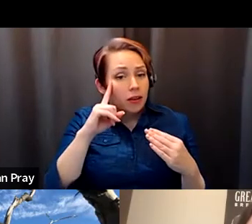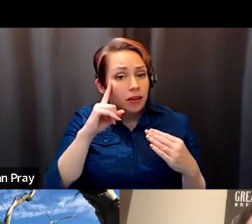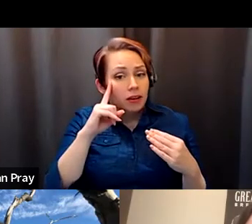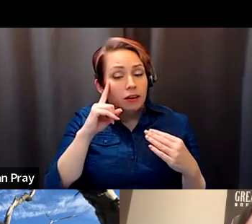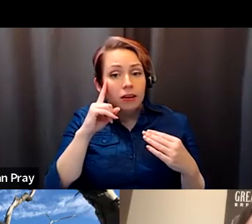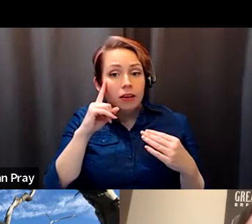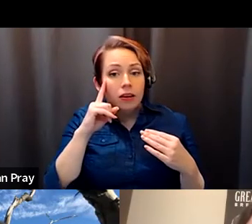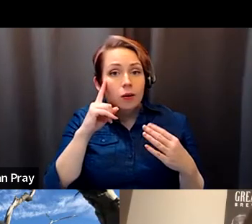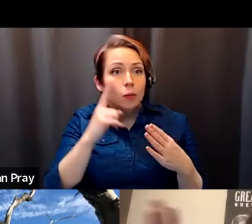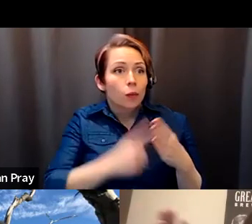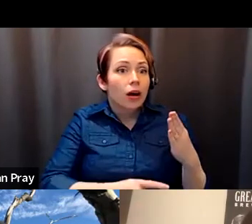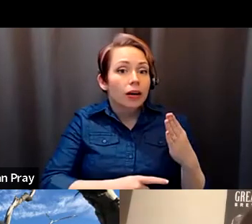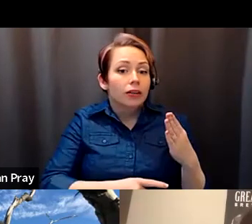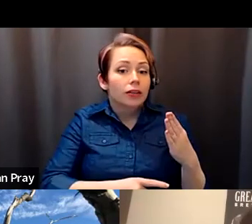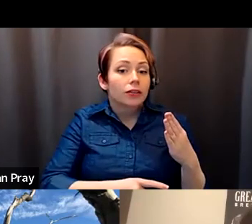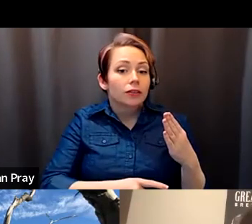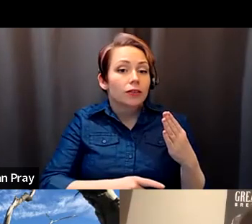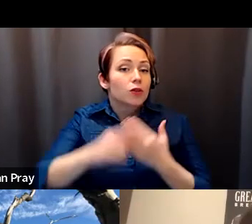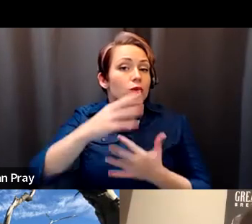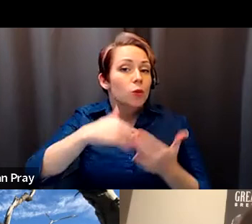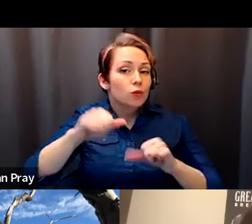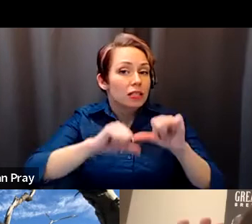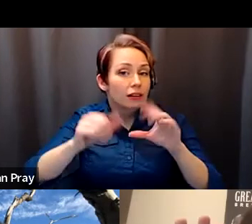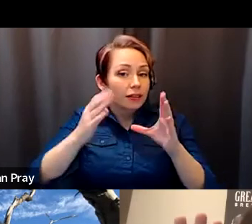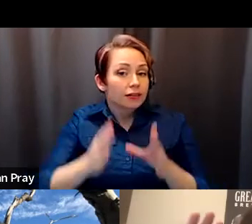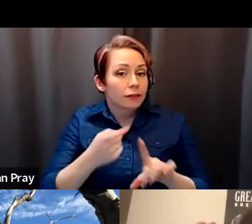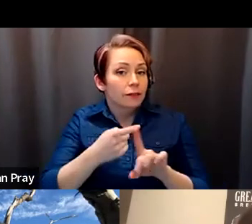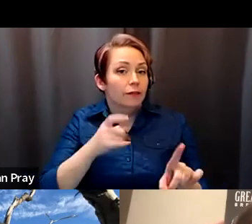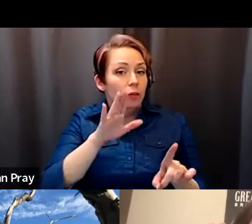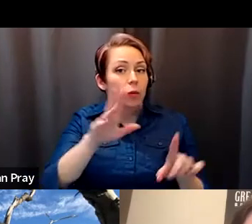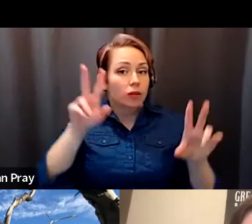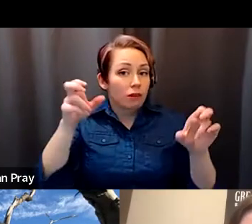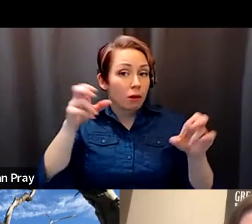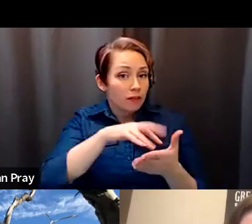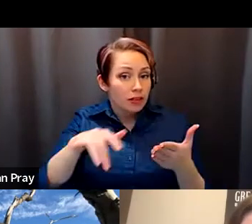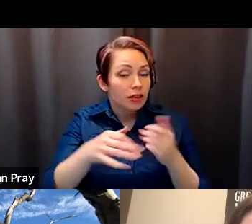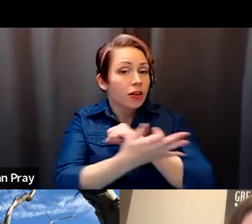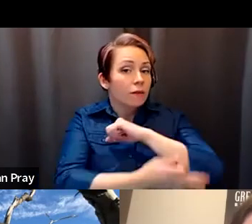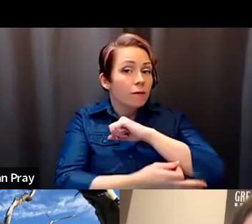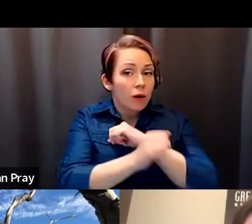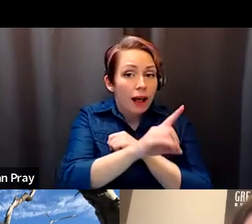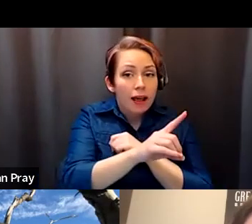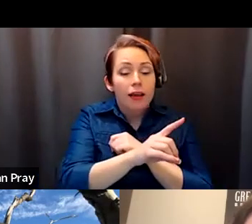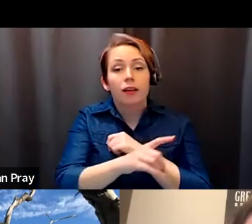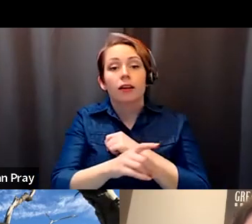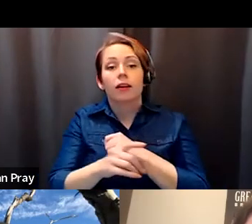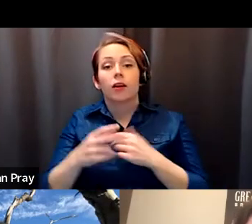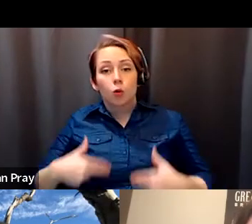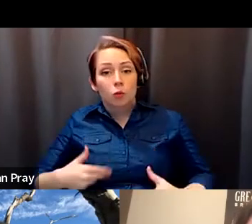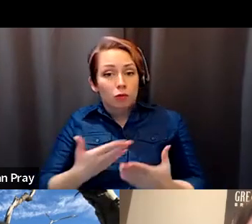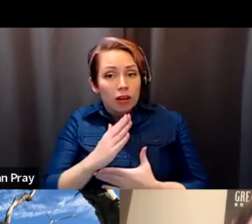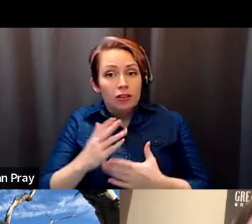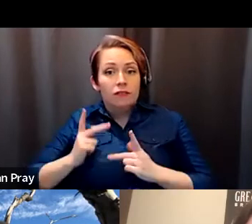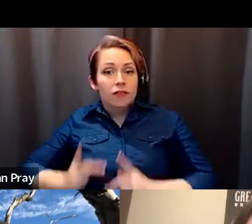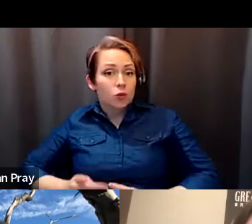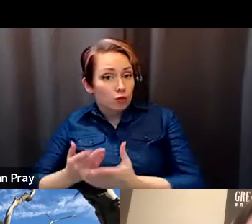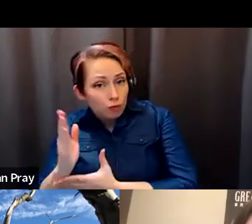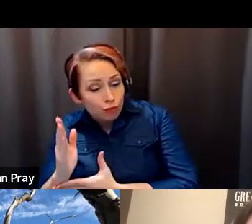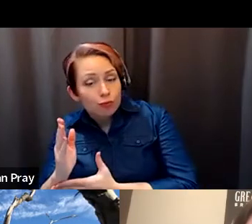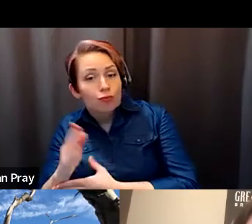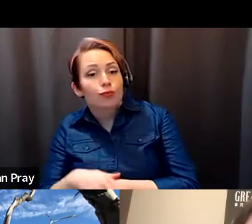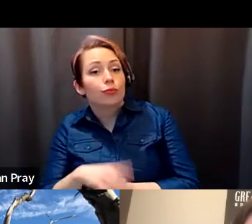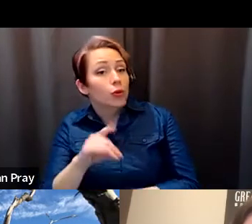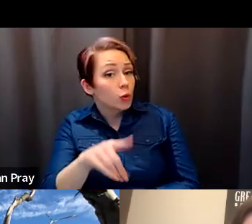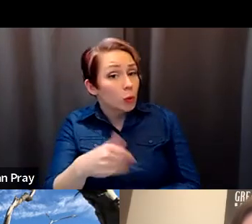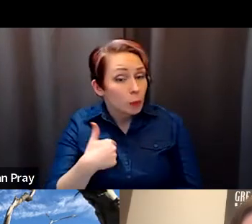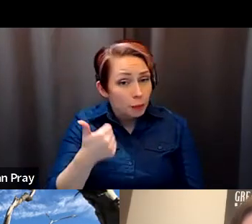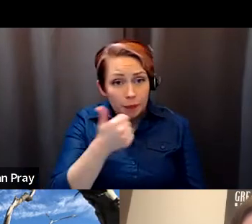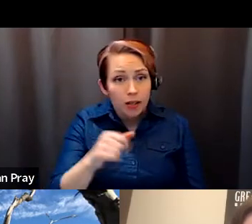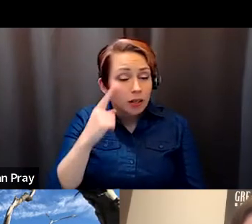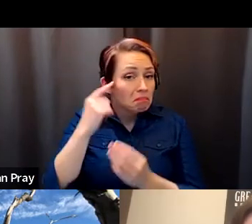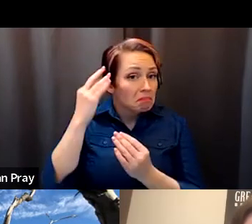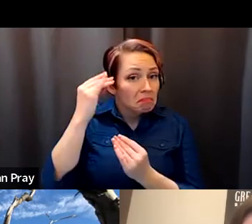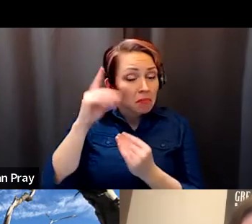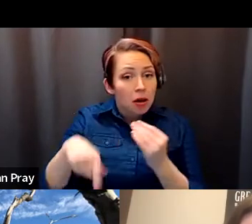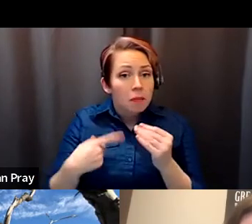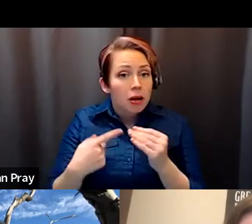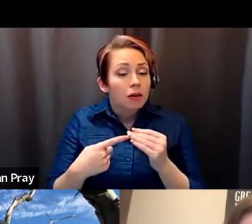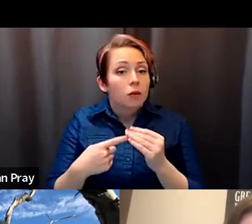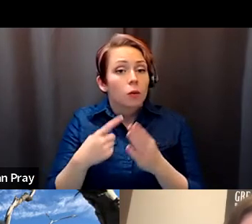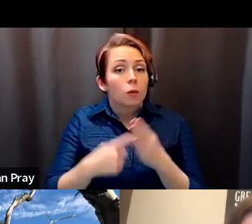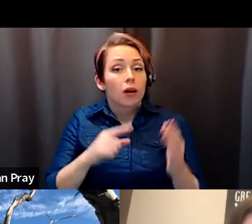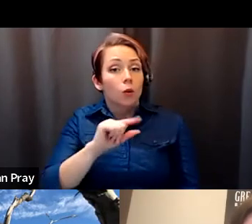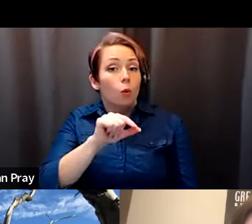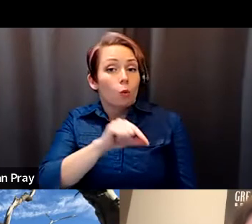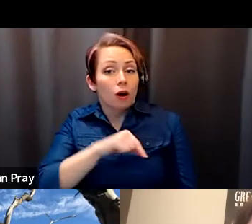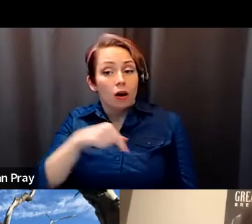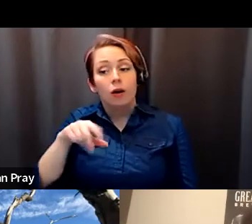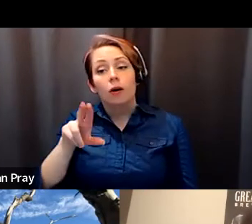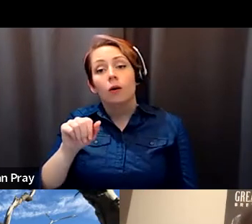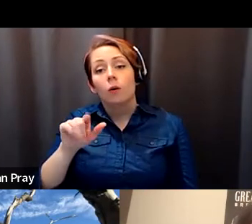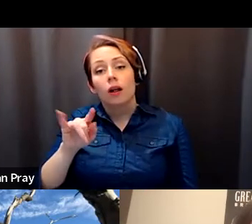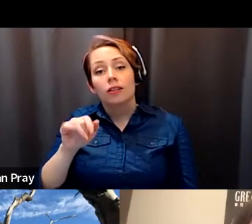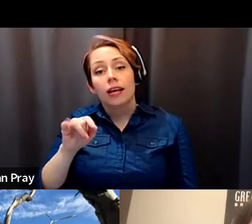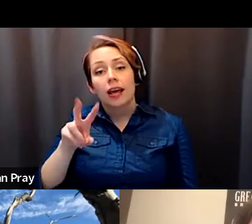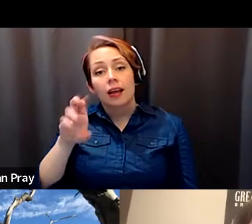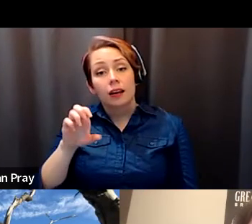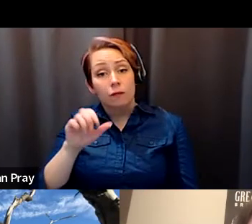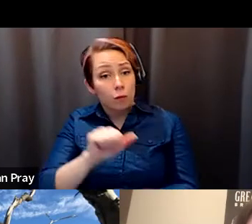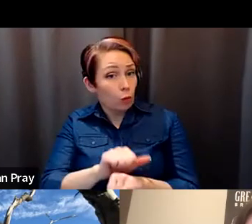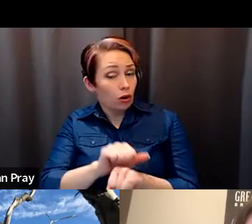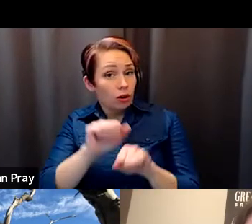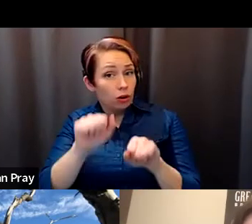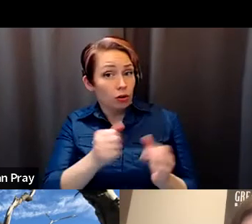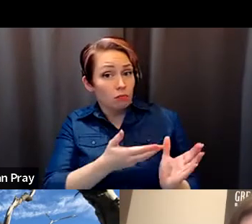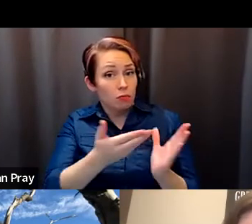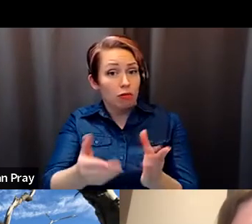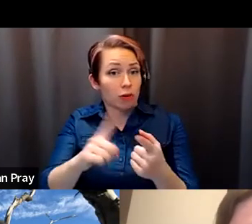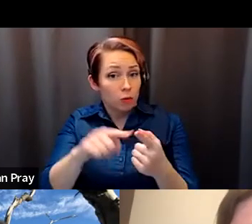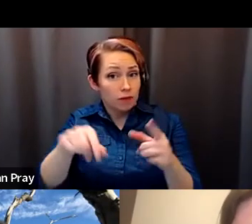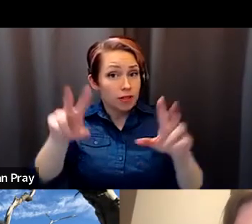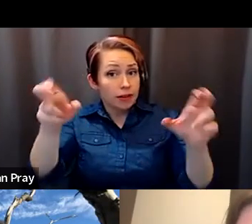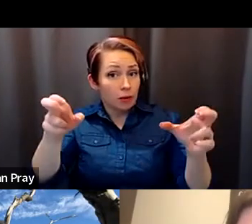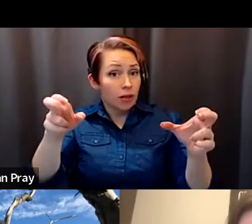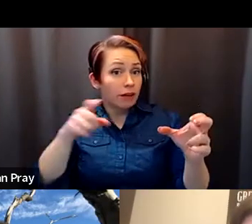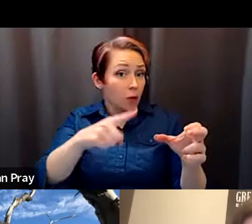Timothy Gill: What social scientists, you know from your topic of study looking at foreign aid, human rights, physical rights, etc, you know, do you do you have any thoughts on what qualitative work to bring to this to these topics and have you thought about doing any of that yourself or.